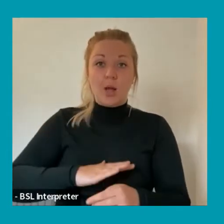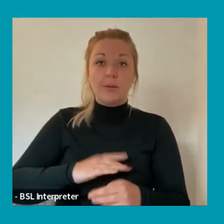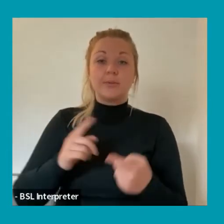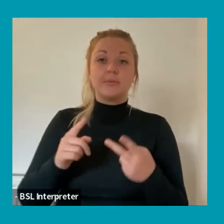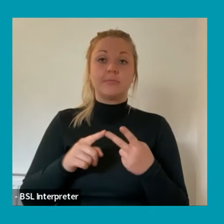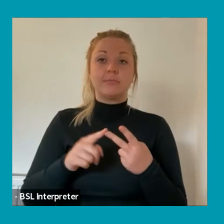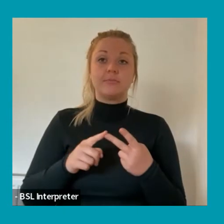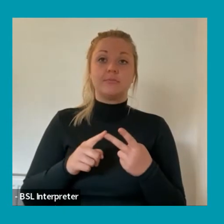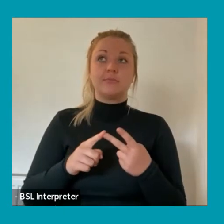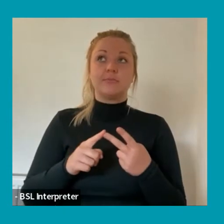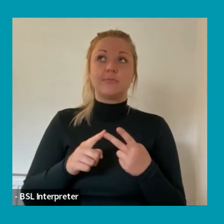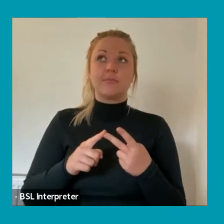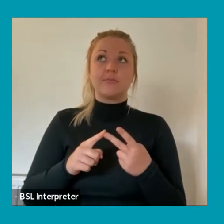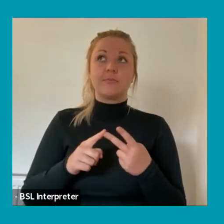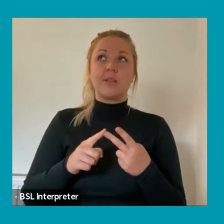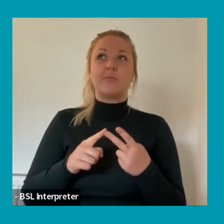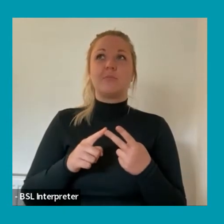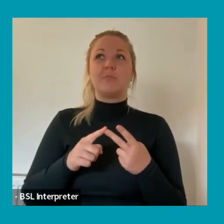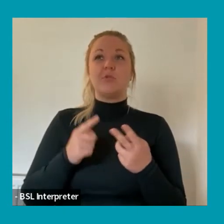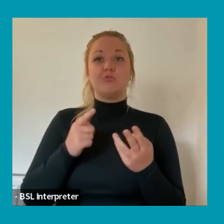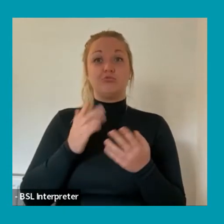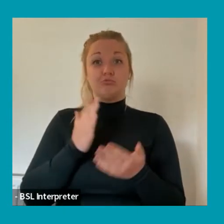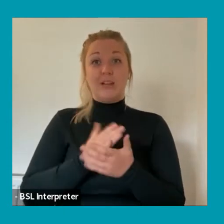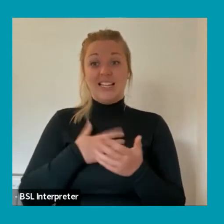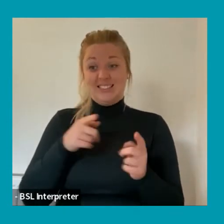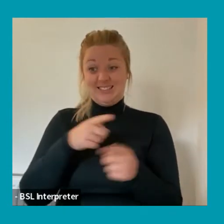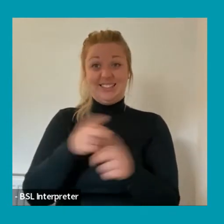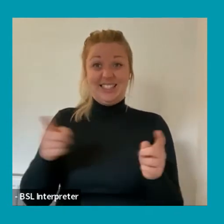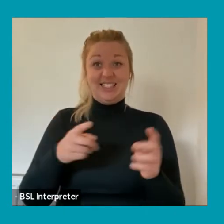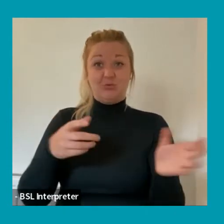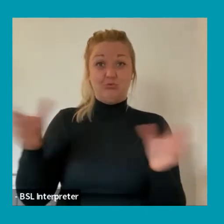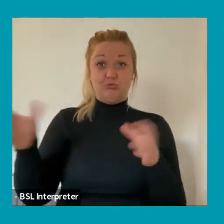Through bringing all of those people together. We came up with quite a long list of criteria.